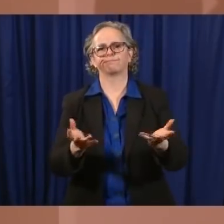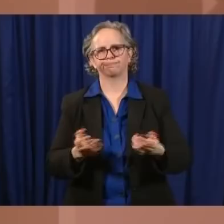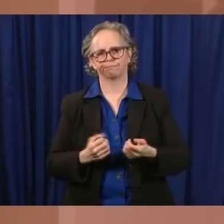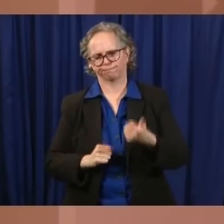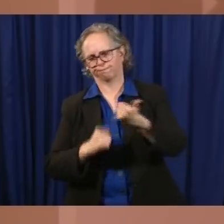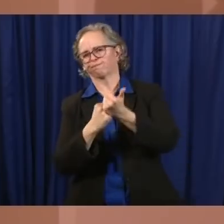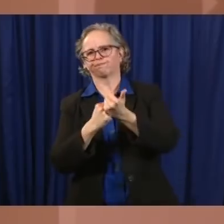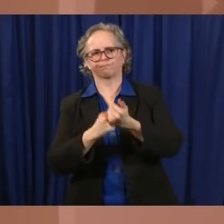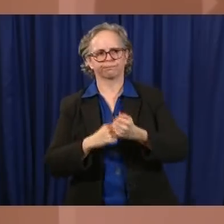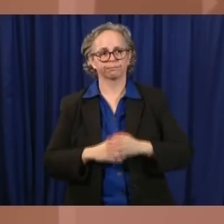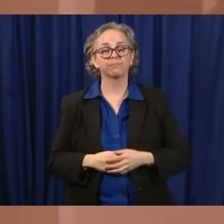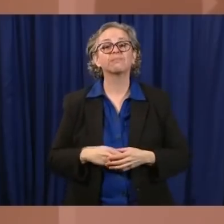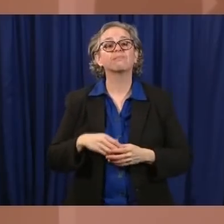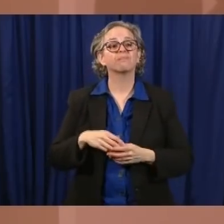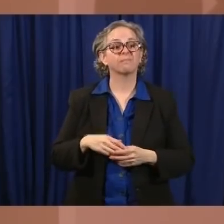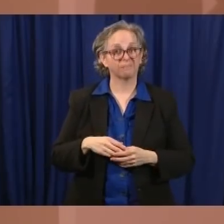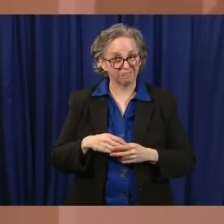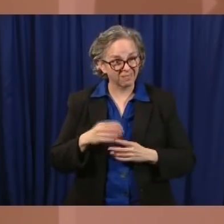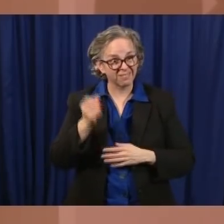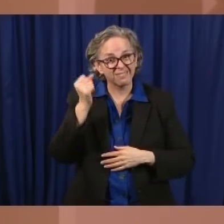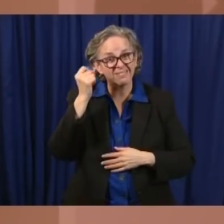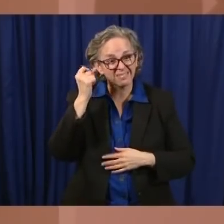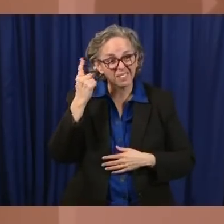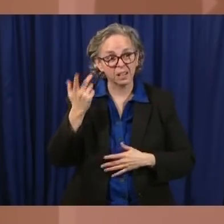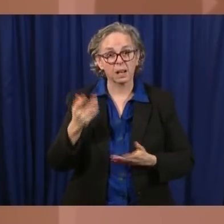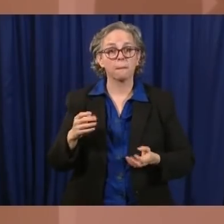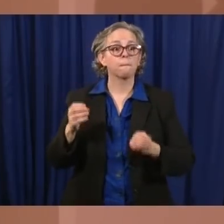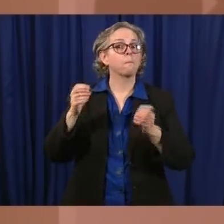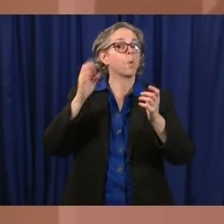ON DAIRY FARMERS, AND THIS SHOULD HELP CONNECT THE RESOURCES THEY ARE DEVELOPING